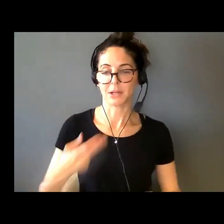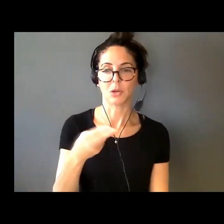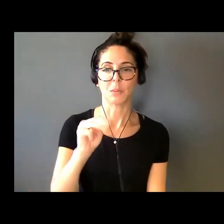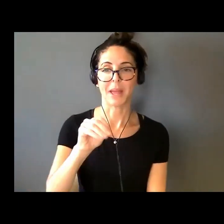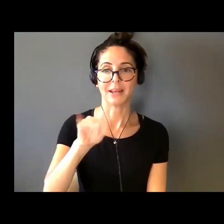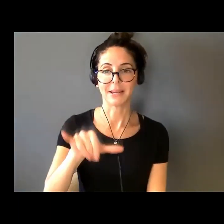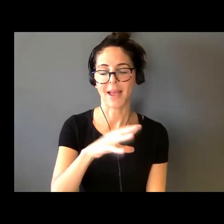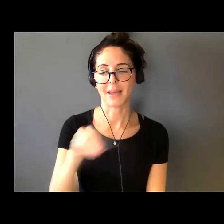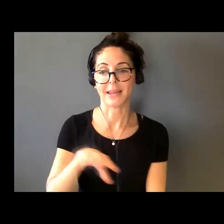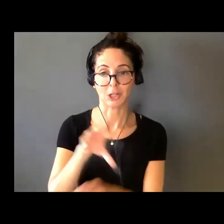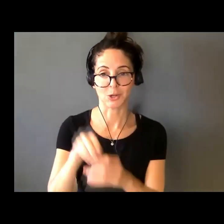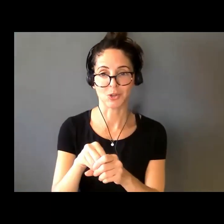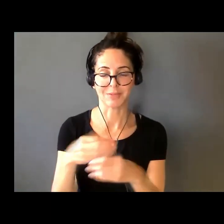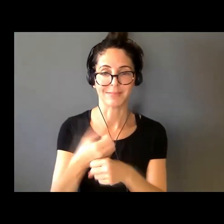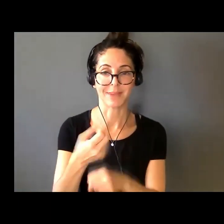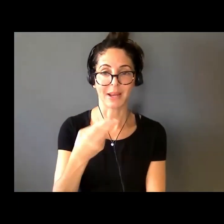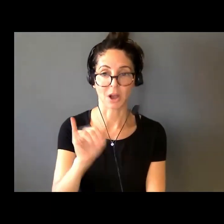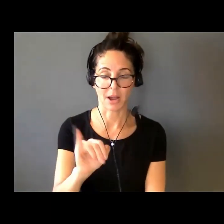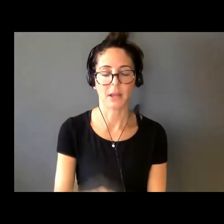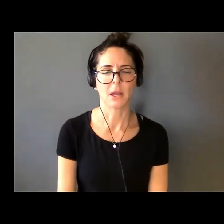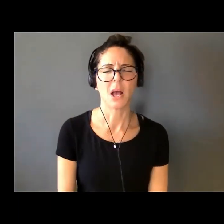So maybe something more about my background and my work,